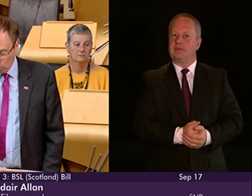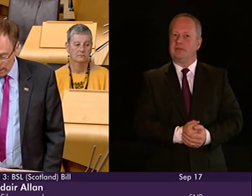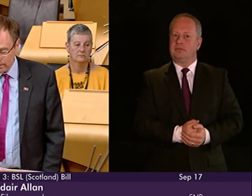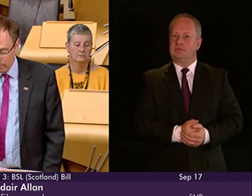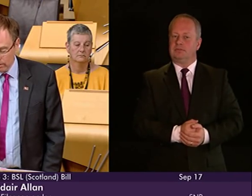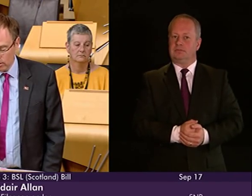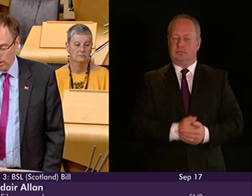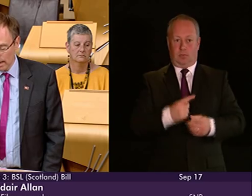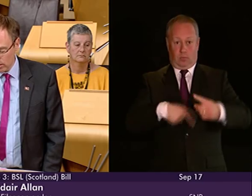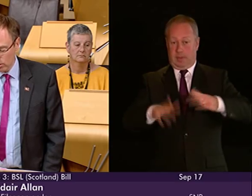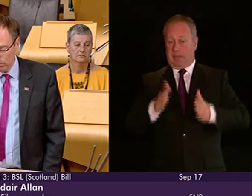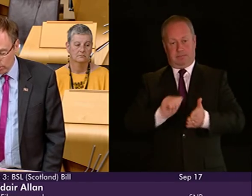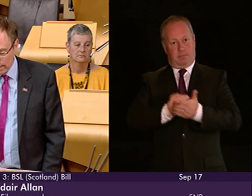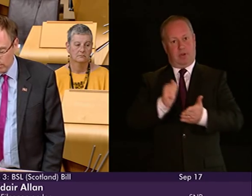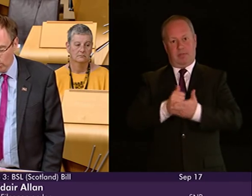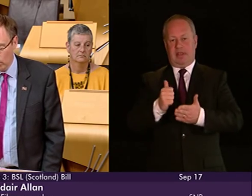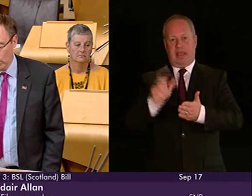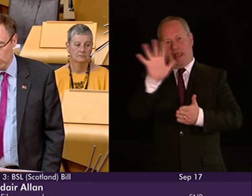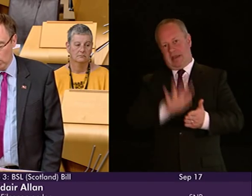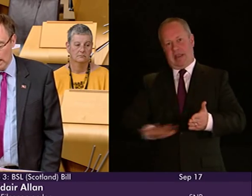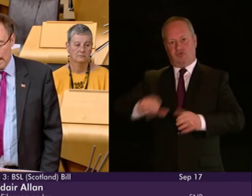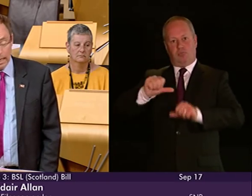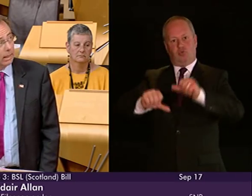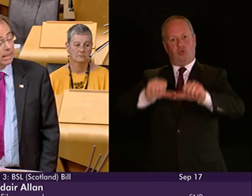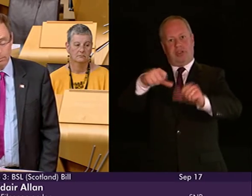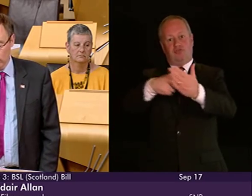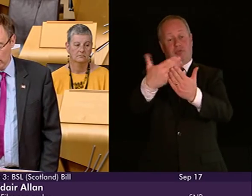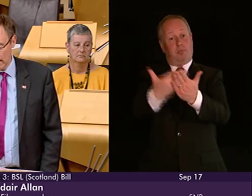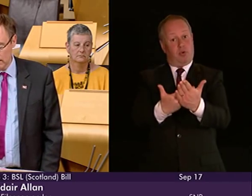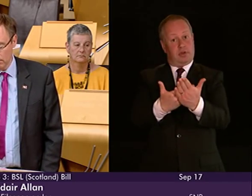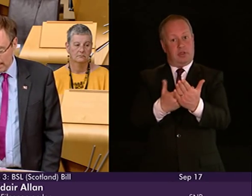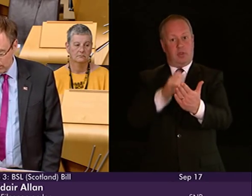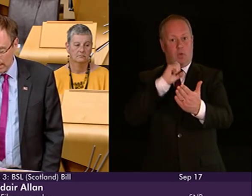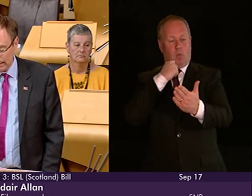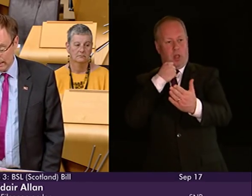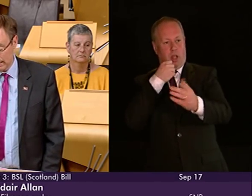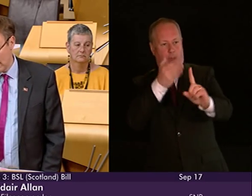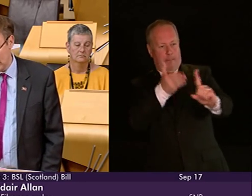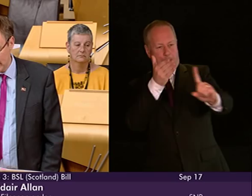be required to publish a national progress report that will highlight progress, best practice and